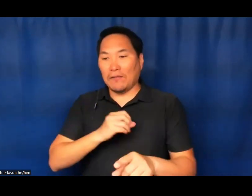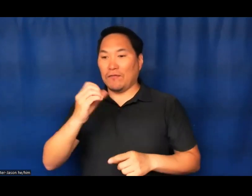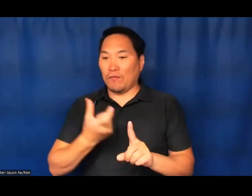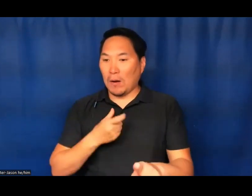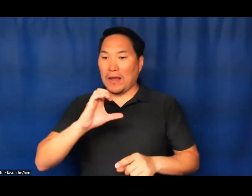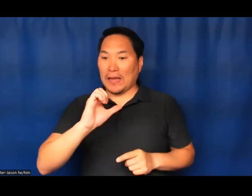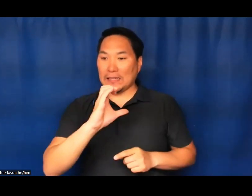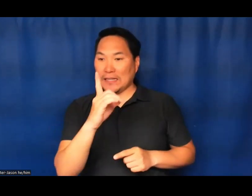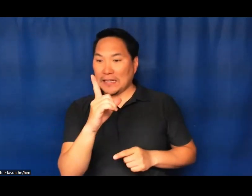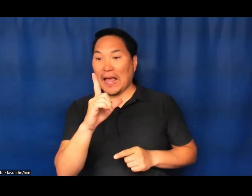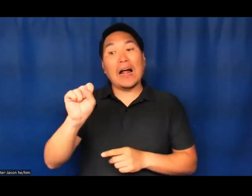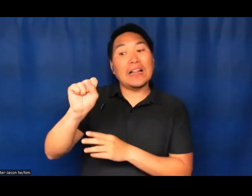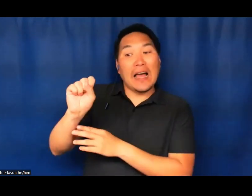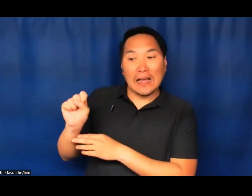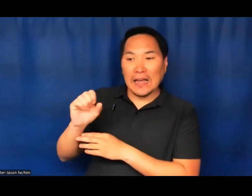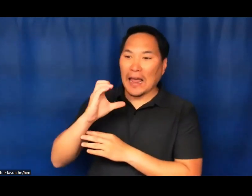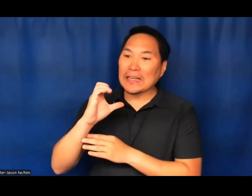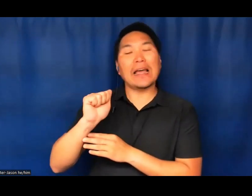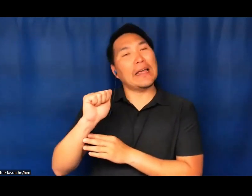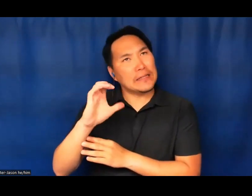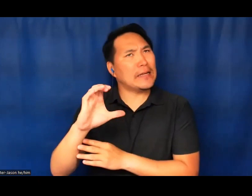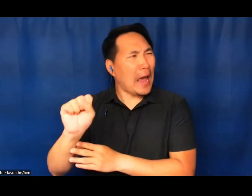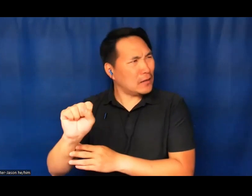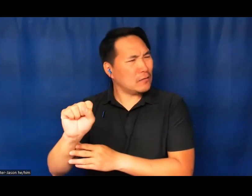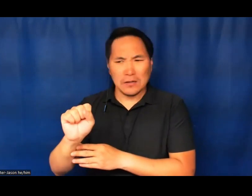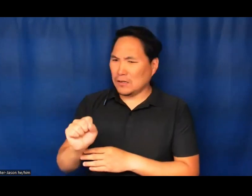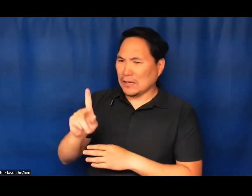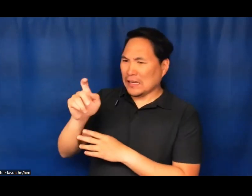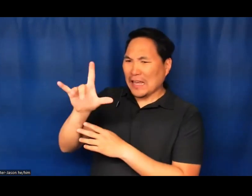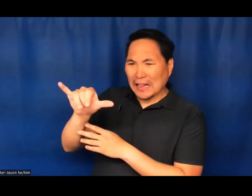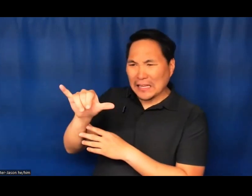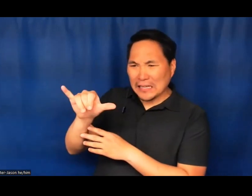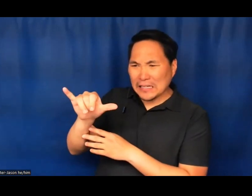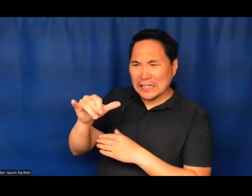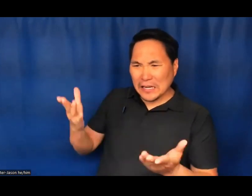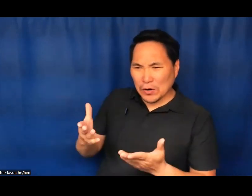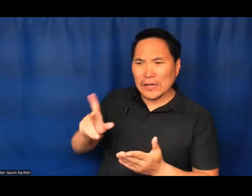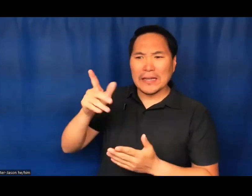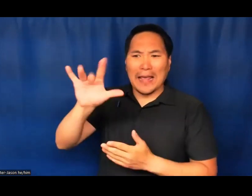I don't know if Kelly is here. Kelly Chang has been our contact here.